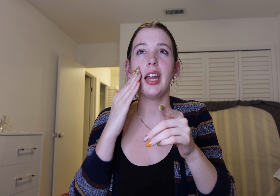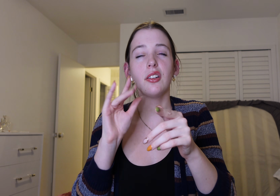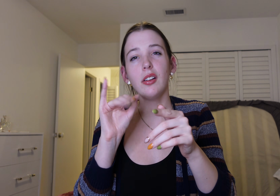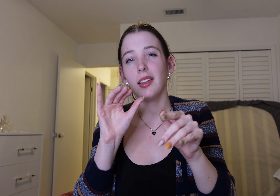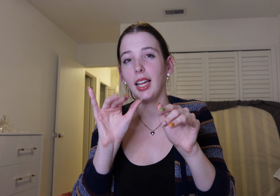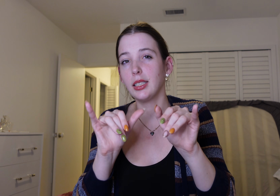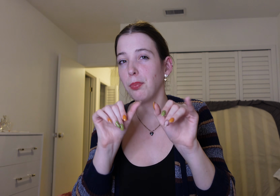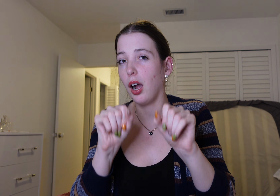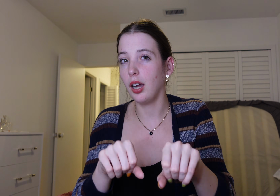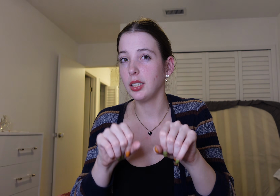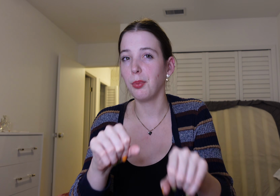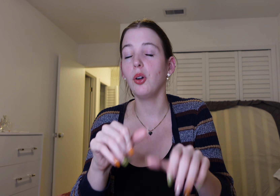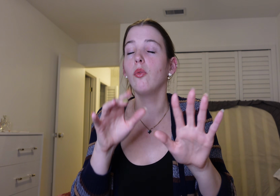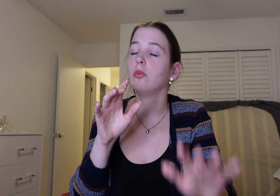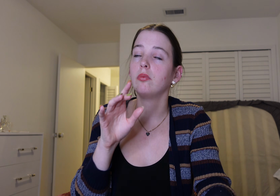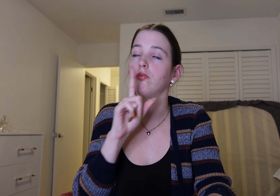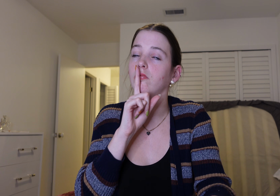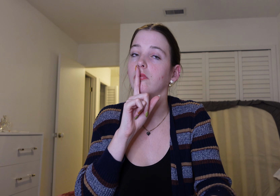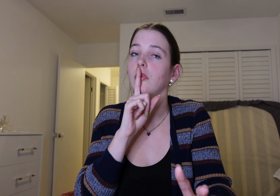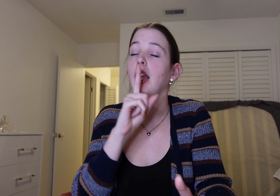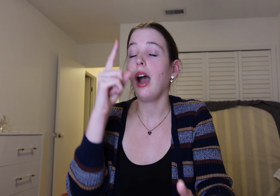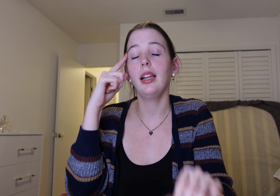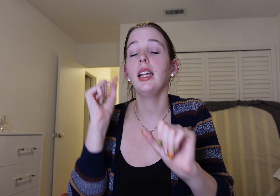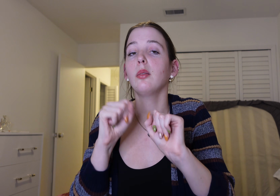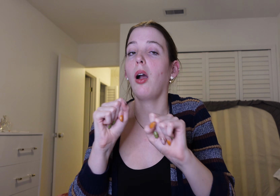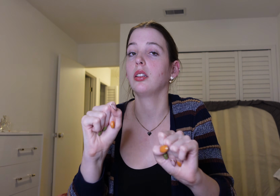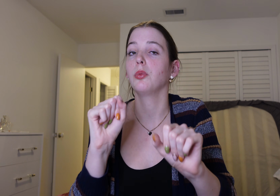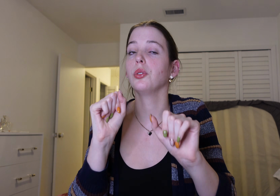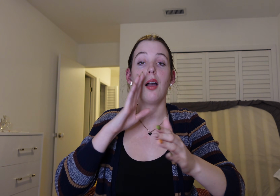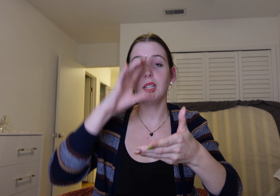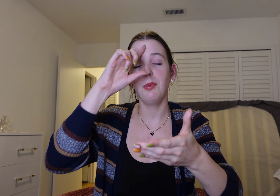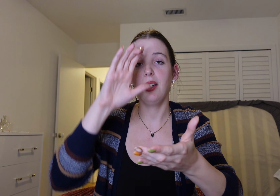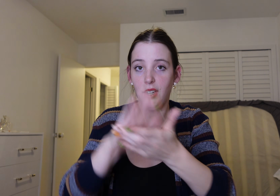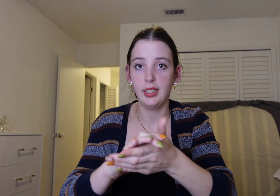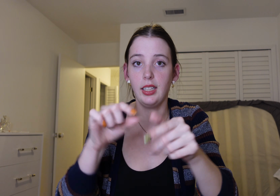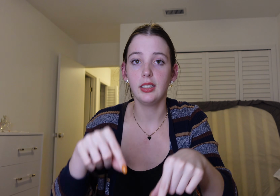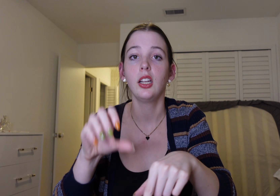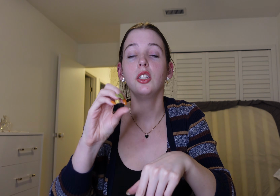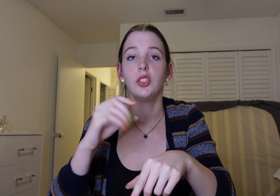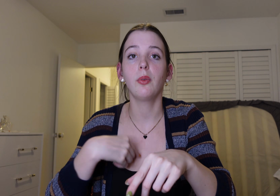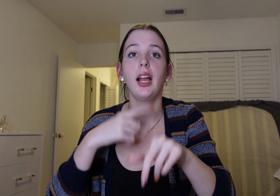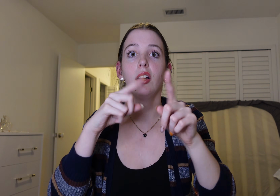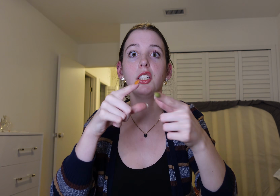I don't know if that's possible hmm... I think it's possible I'm gonna manifest this so when I go to